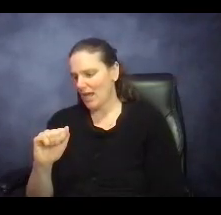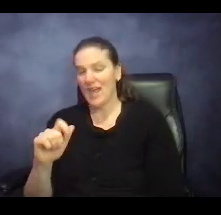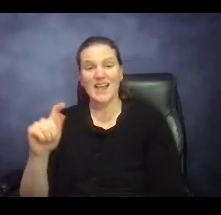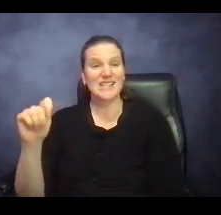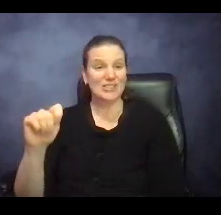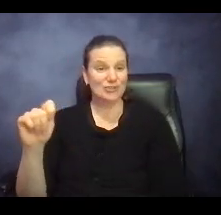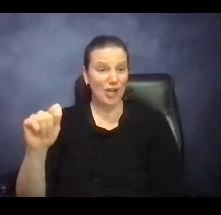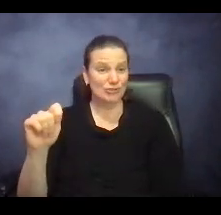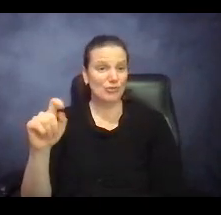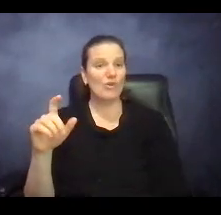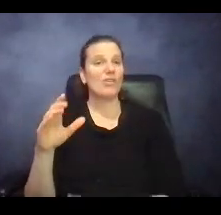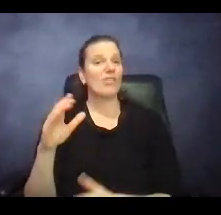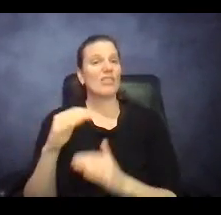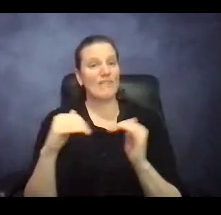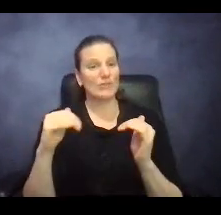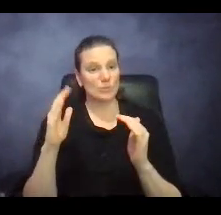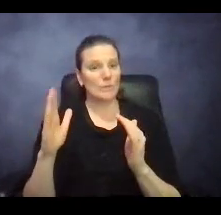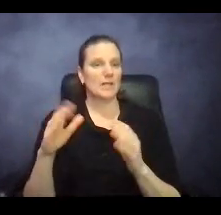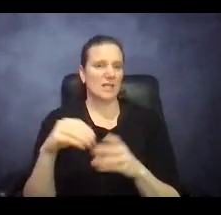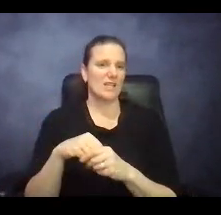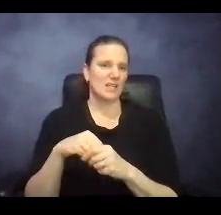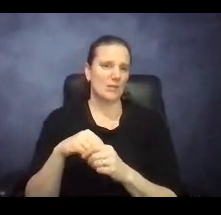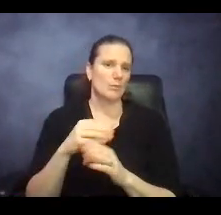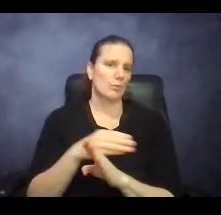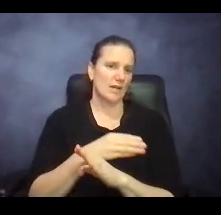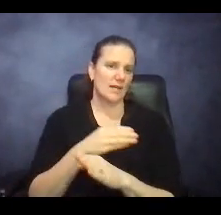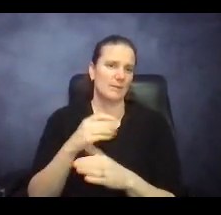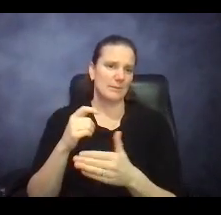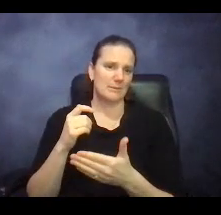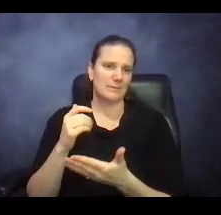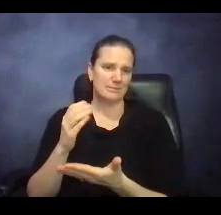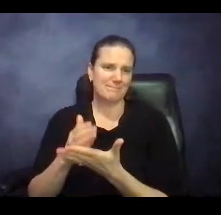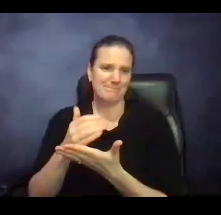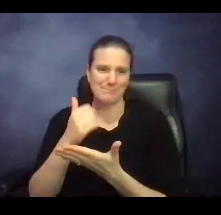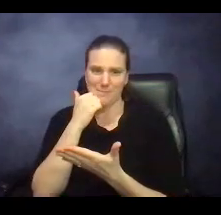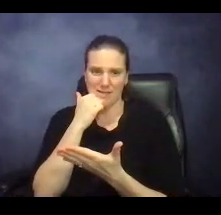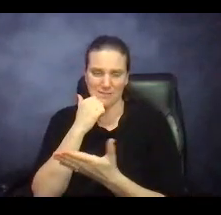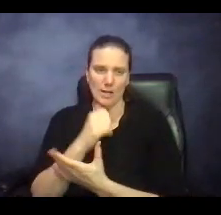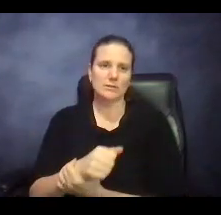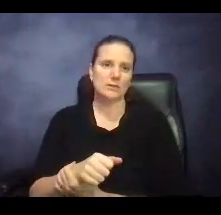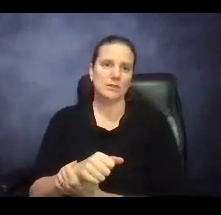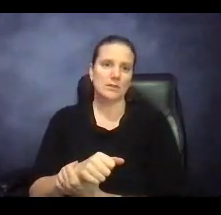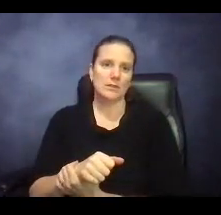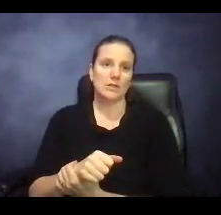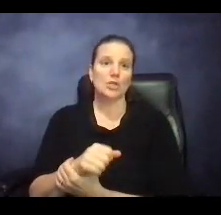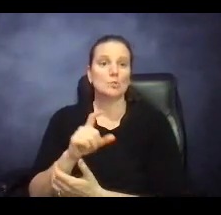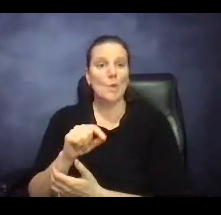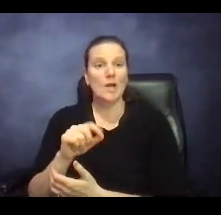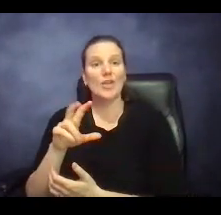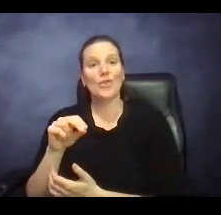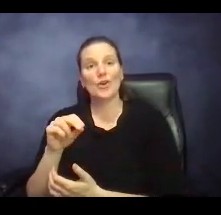in perimenopause; earlier, like in your thirties and your twenties and thirties and early forties, it can actually raise your androgens,